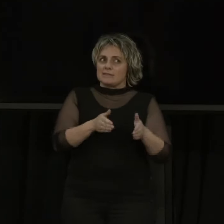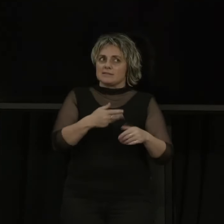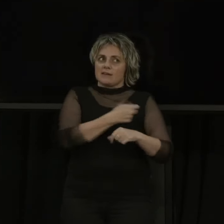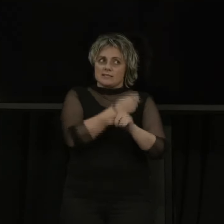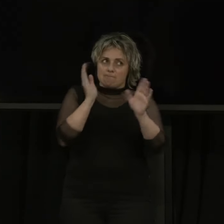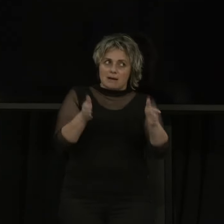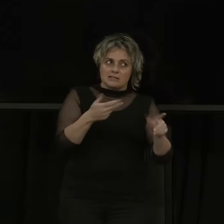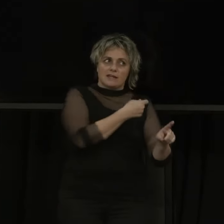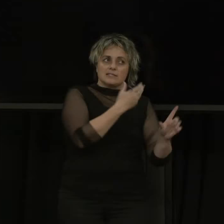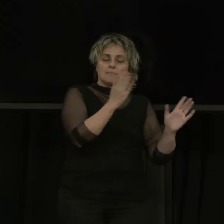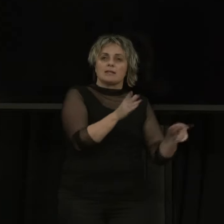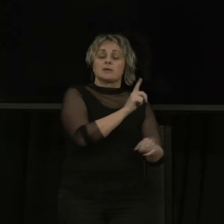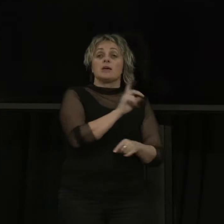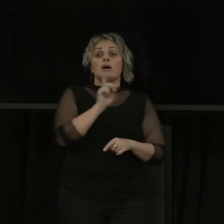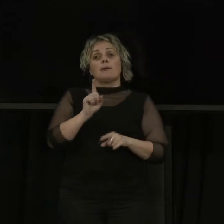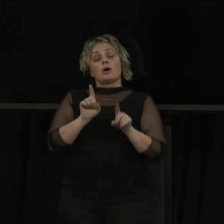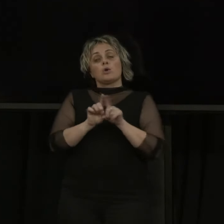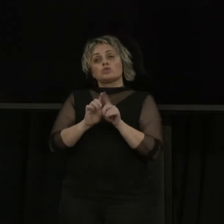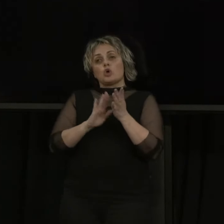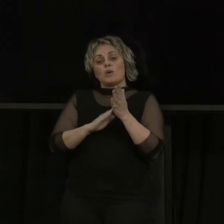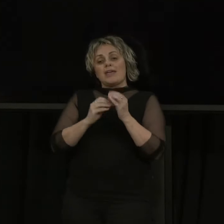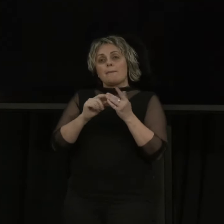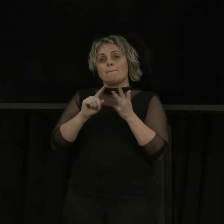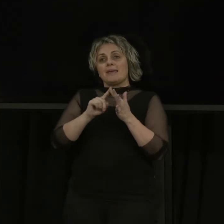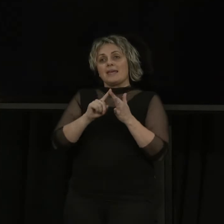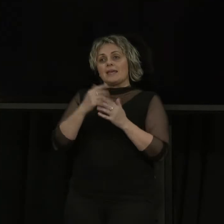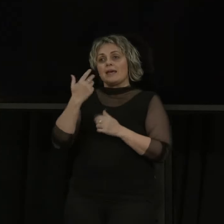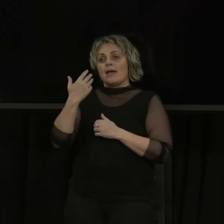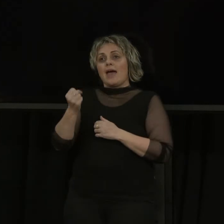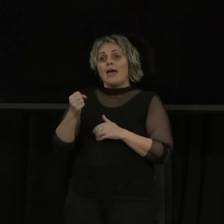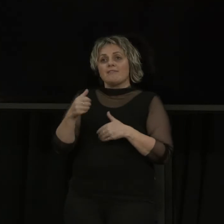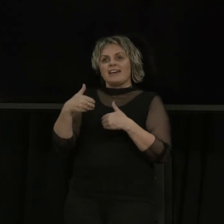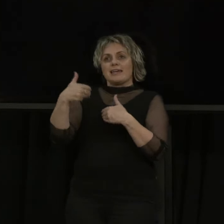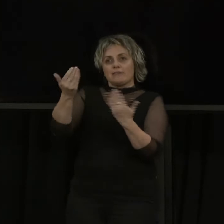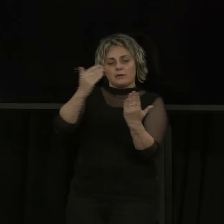across our border work force, and the health workforce and